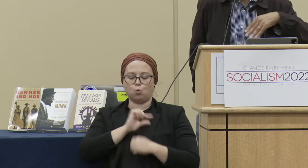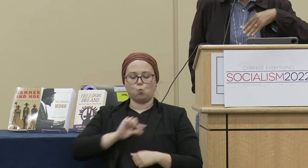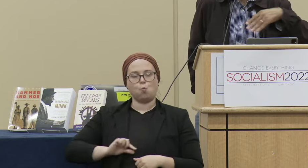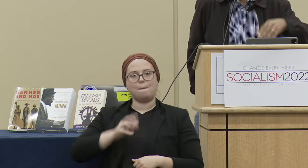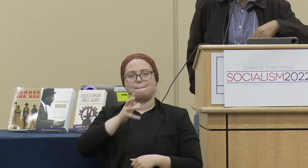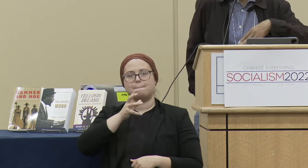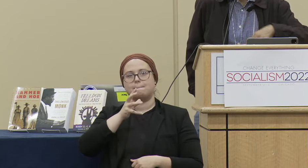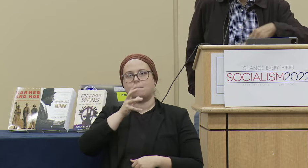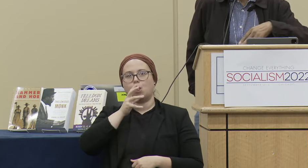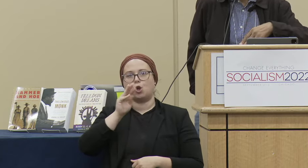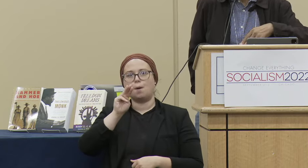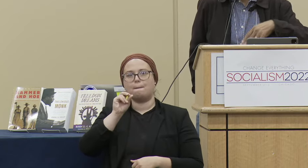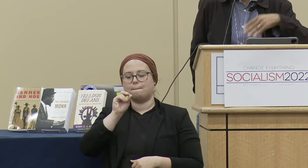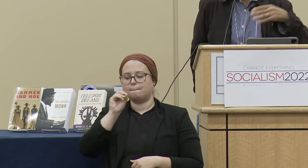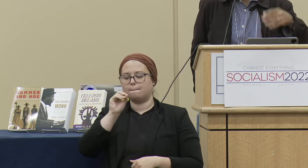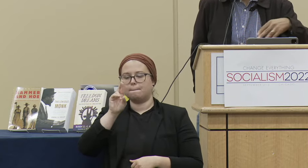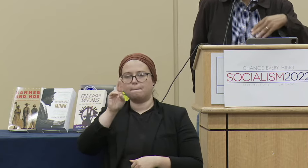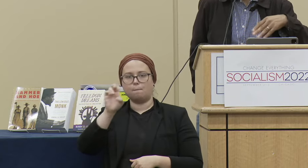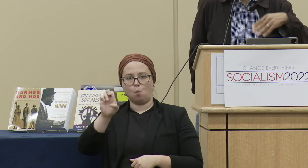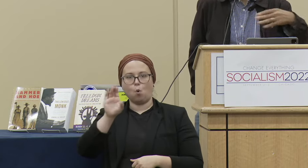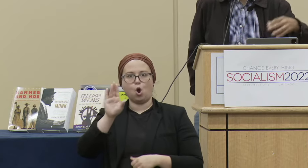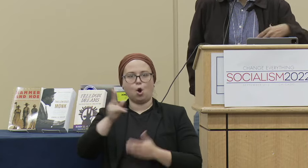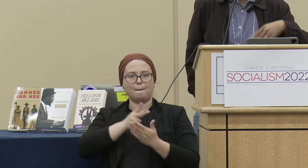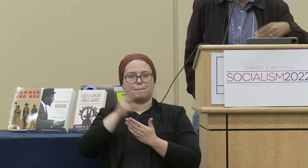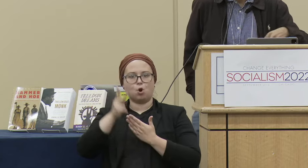reparations proposals -- and by the way, Queen Mother Moore,